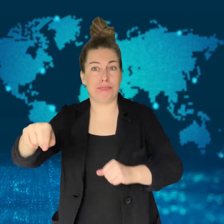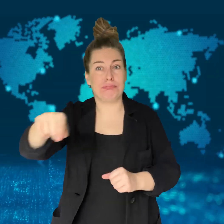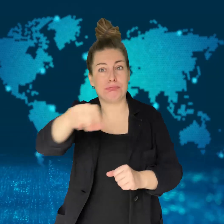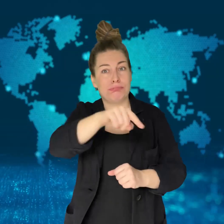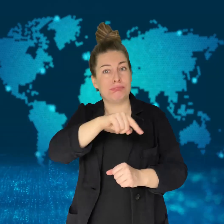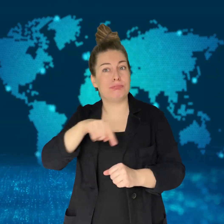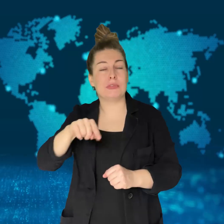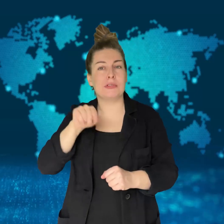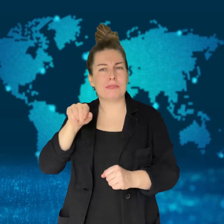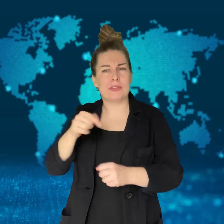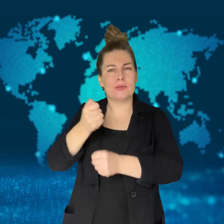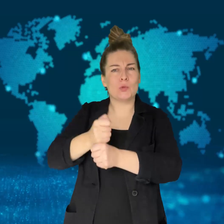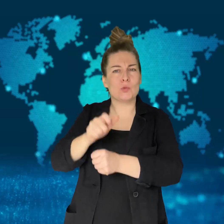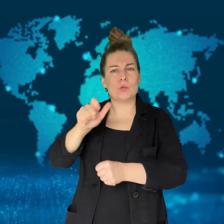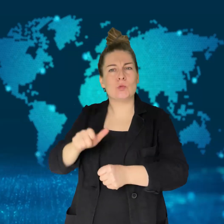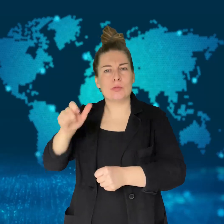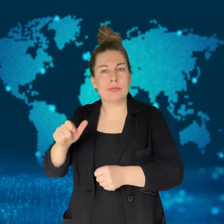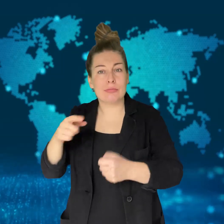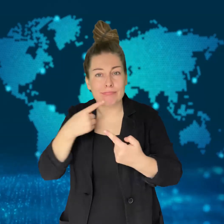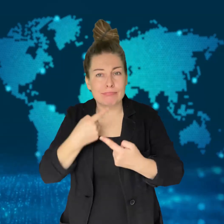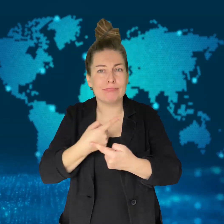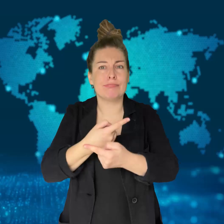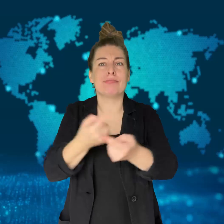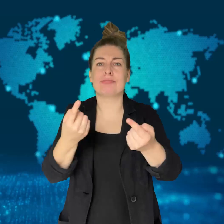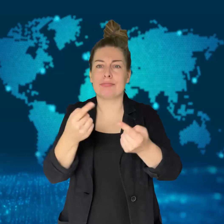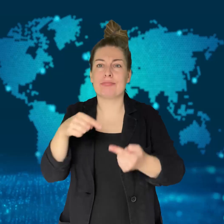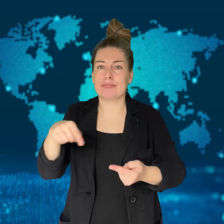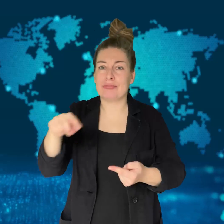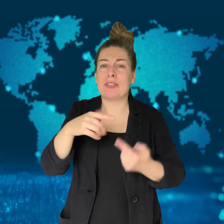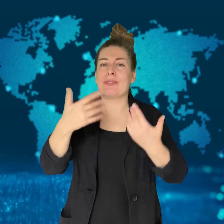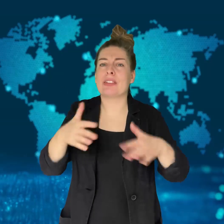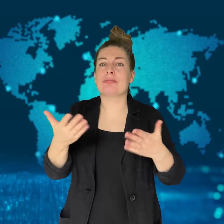The officials there had issued an alert to